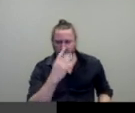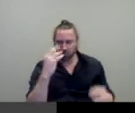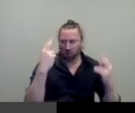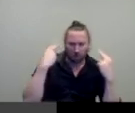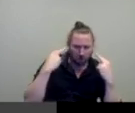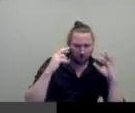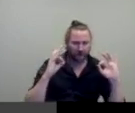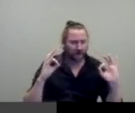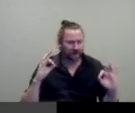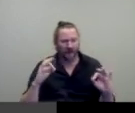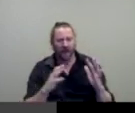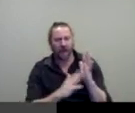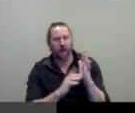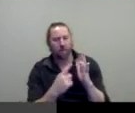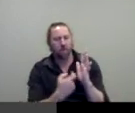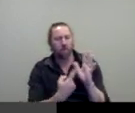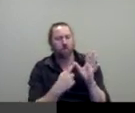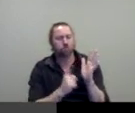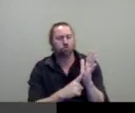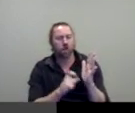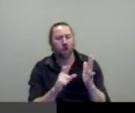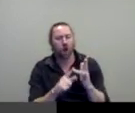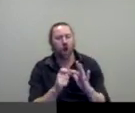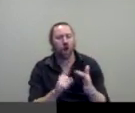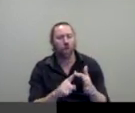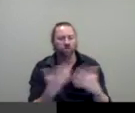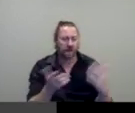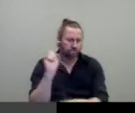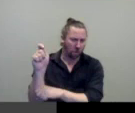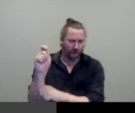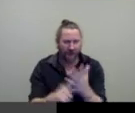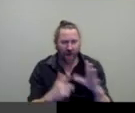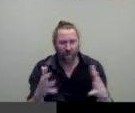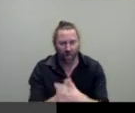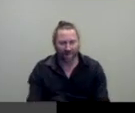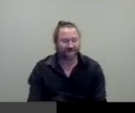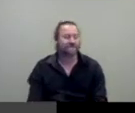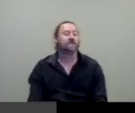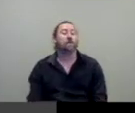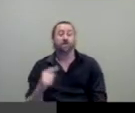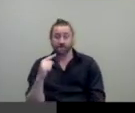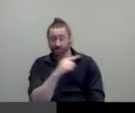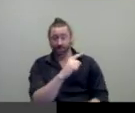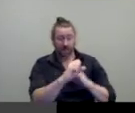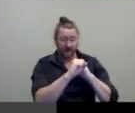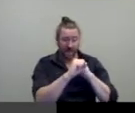as well as a moral code that operates beyond the law within two years of this